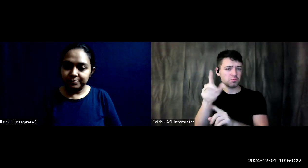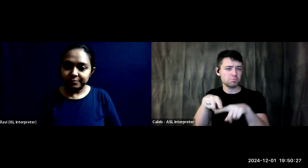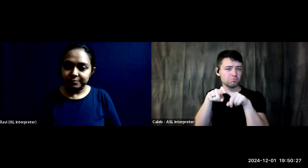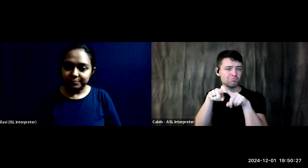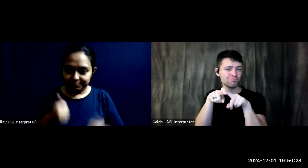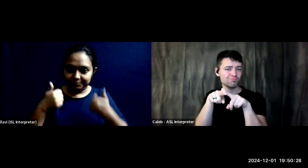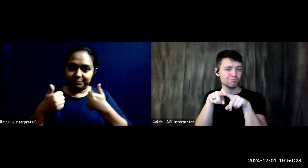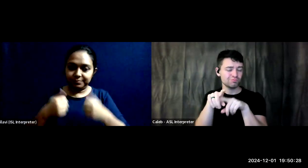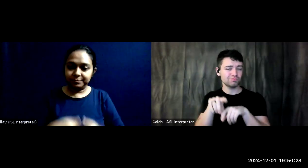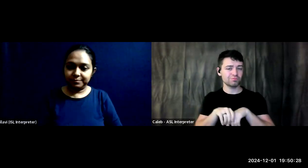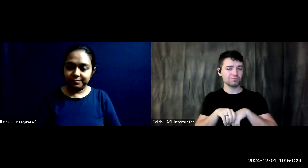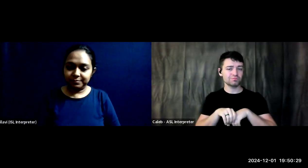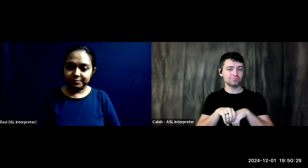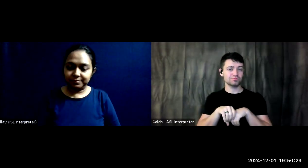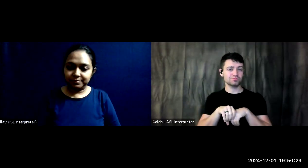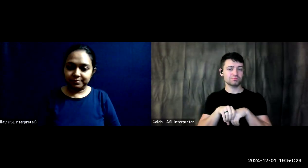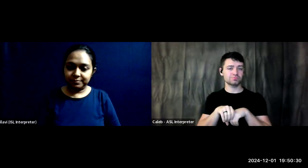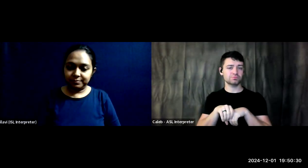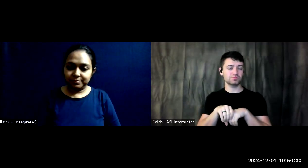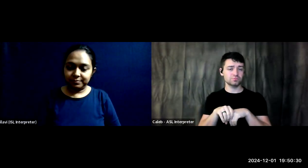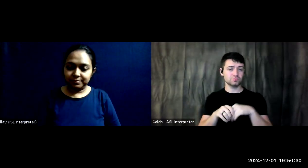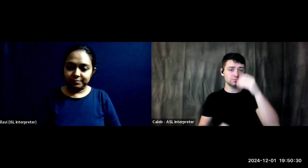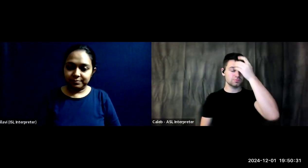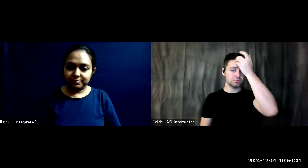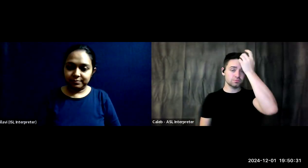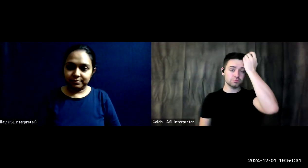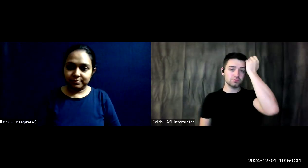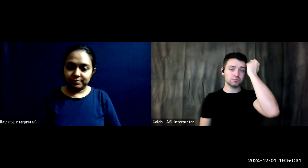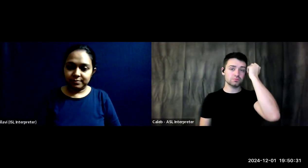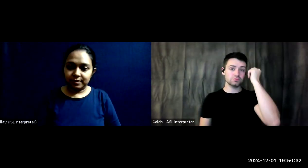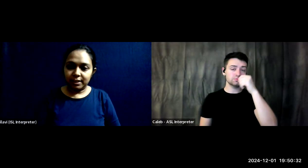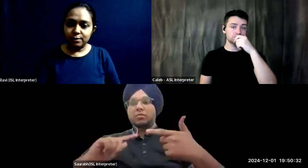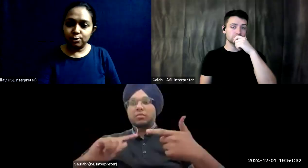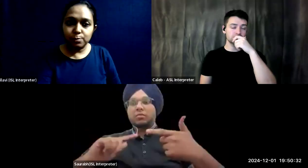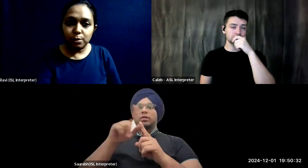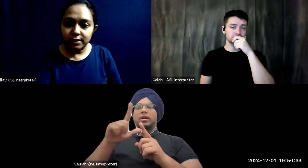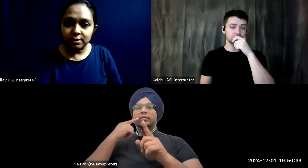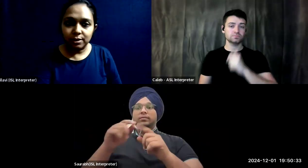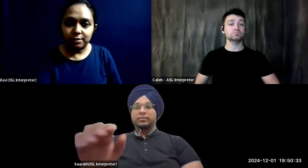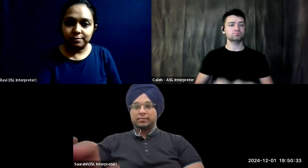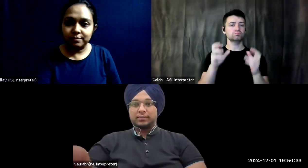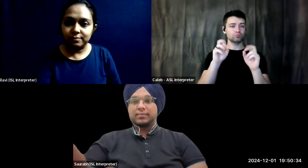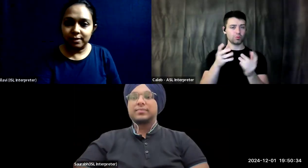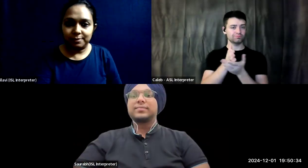Saurabh. Geri, would you spotlight? Okay.